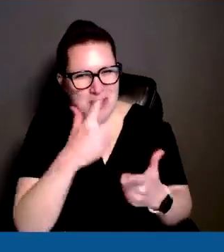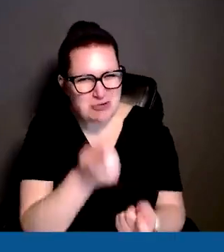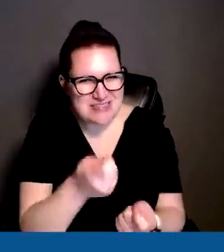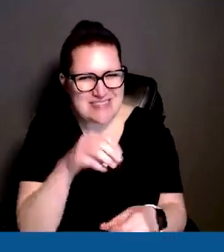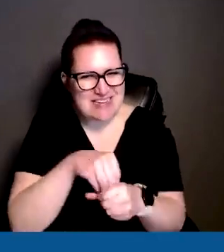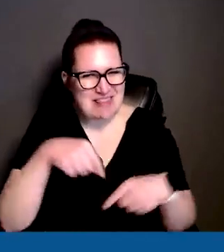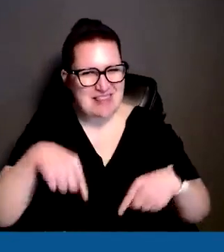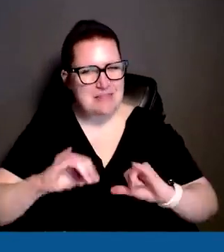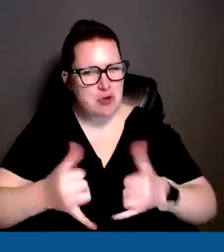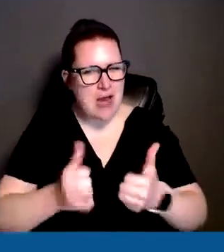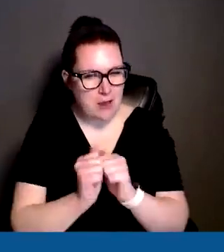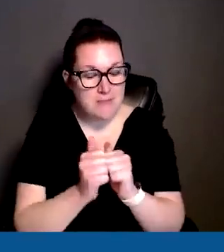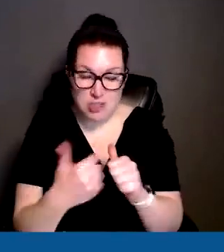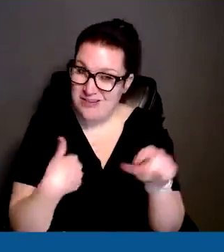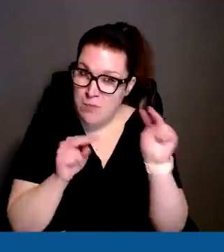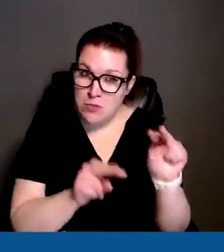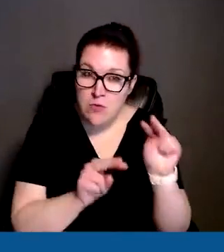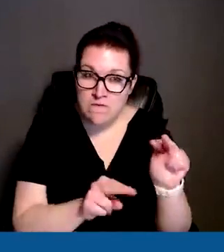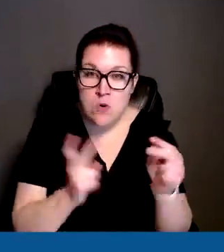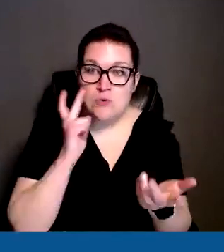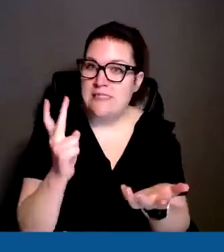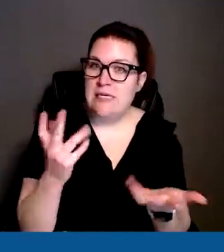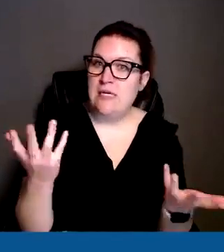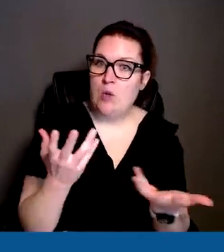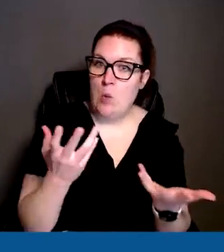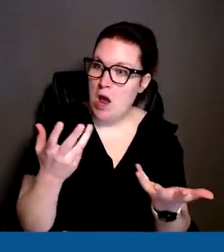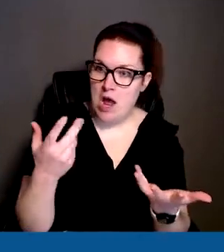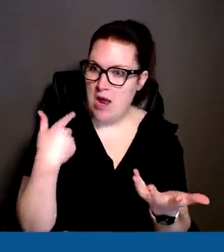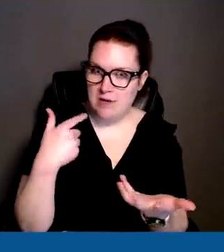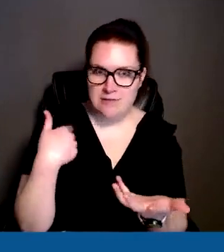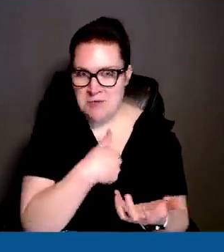And I'm really looking forward to seeing what we get in here as solutions for